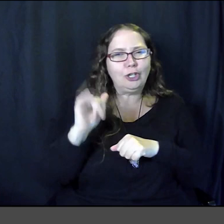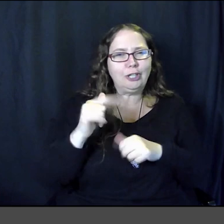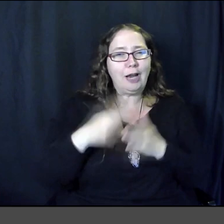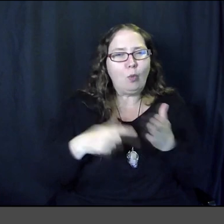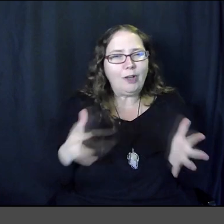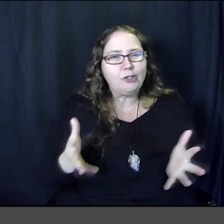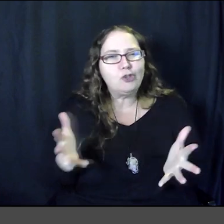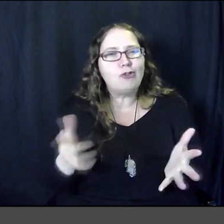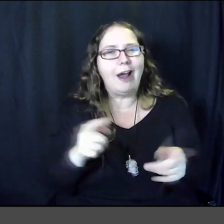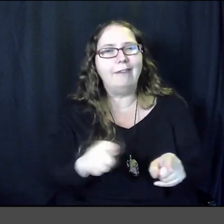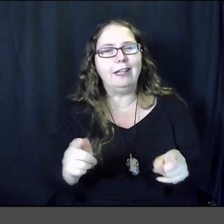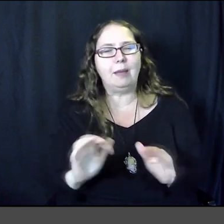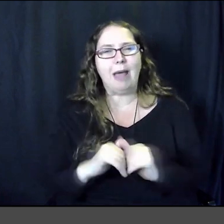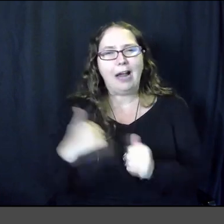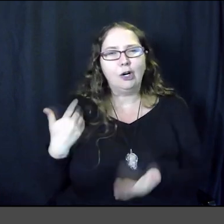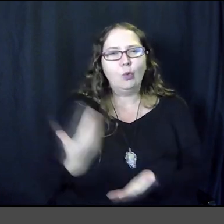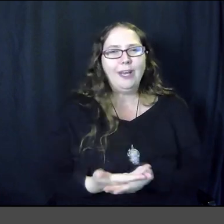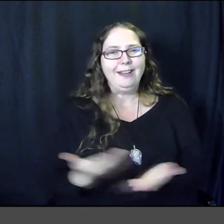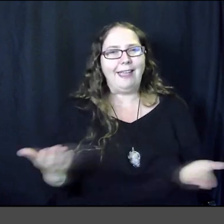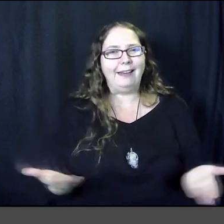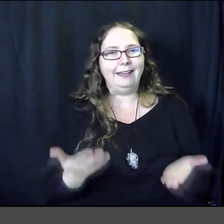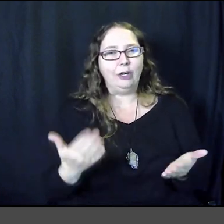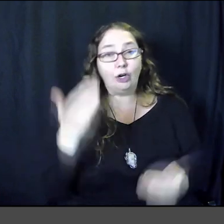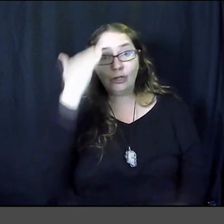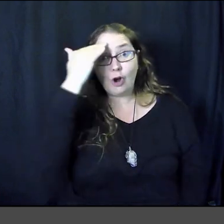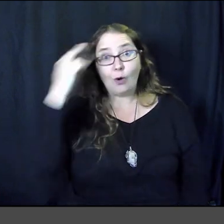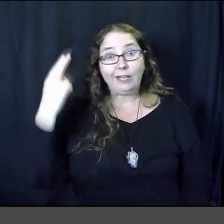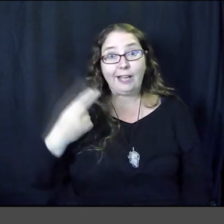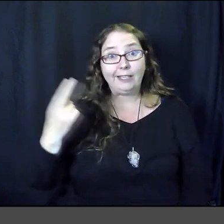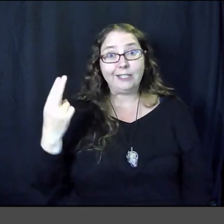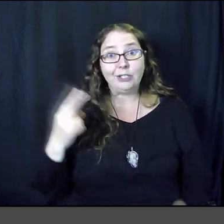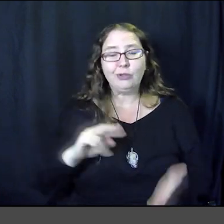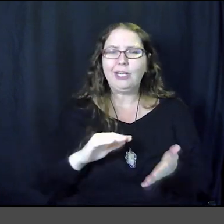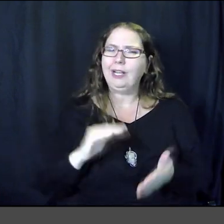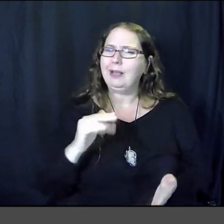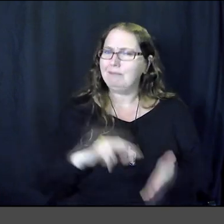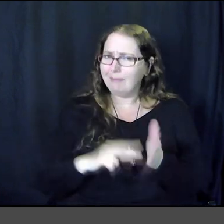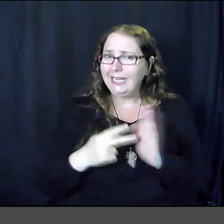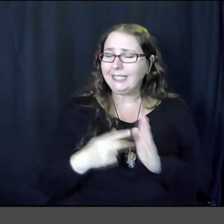KNOWING THAT HISTORY MEANS THAT YOU DON'T GET SEDUCED BY THE FALSE NARRATIVES.